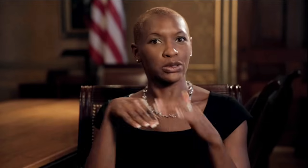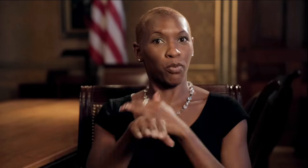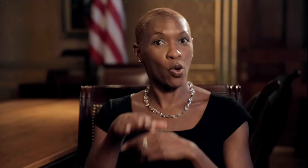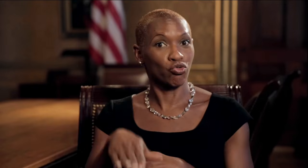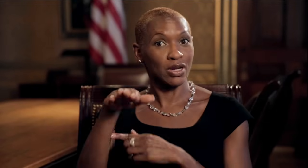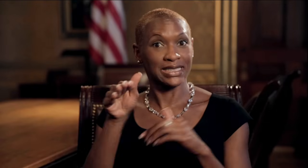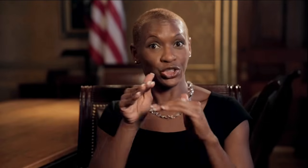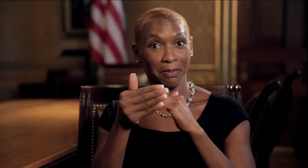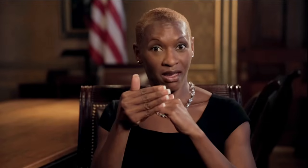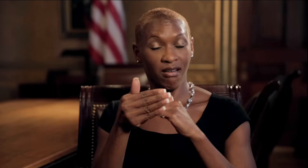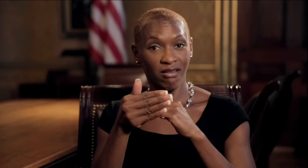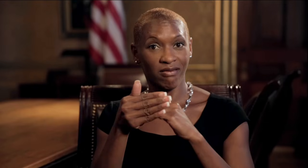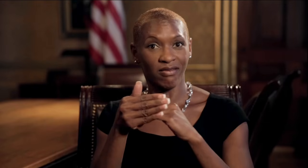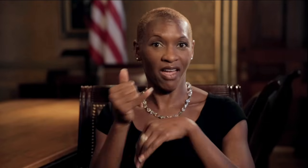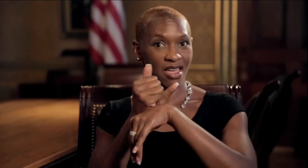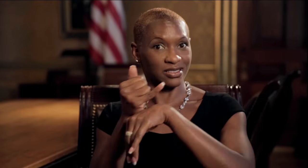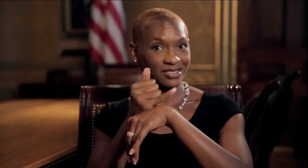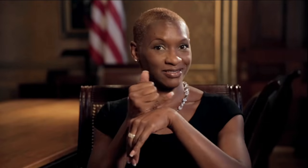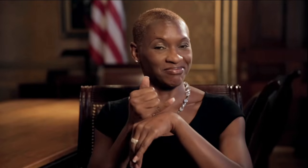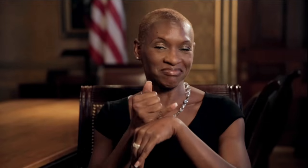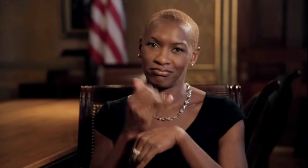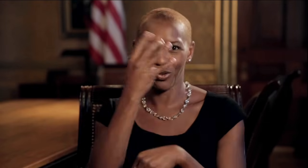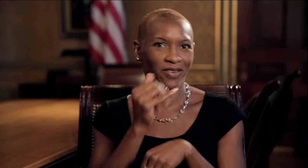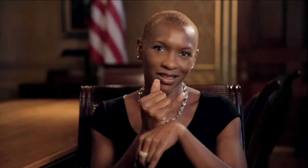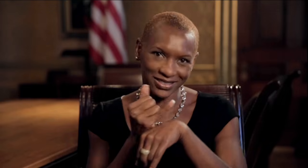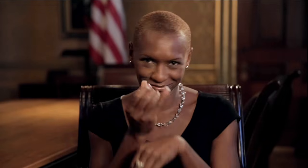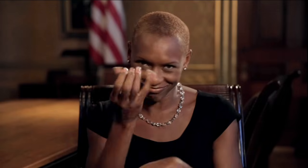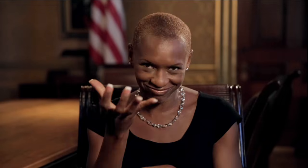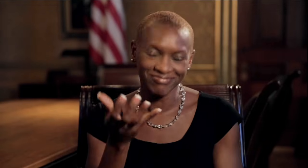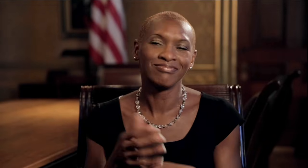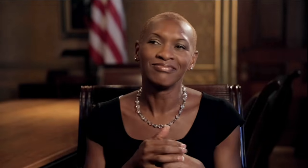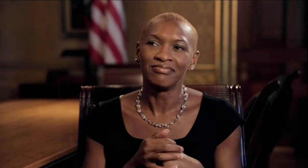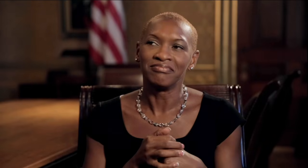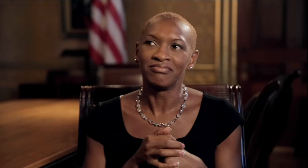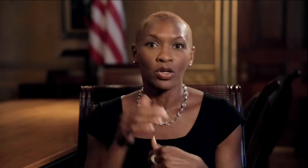I was born and raised in Jamaica. It's a beautiful island, by the way.